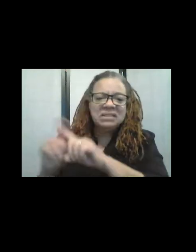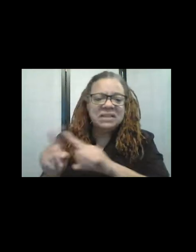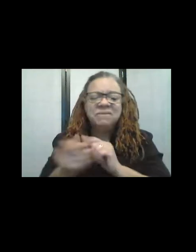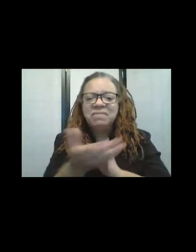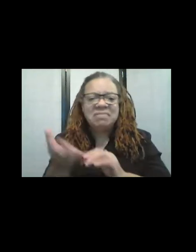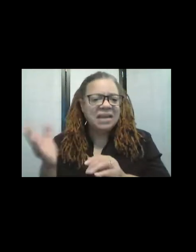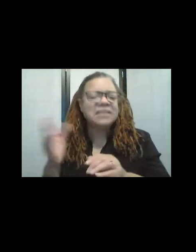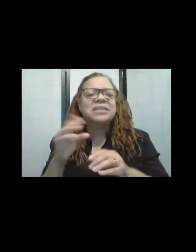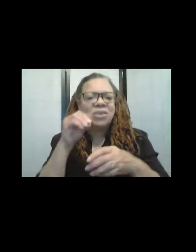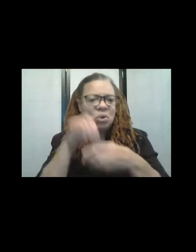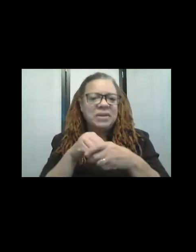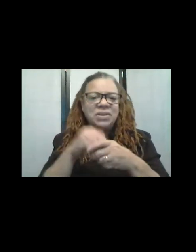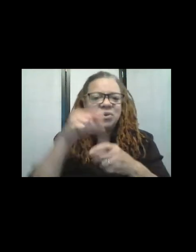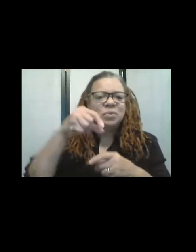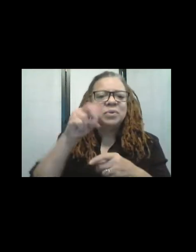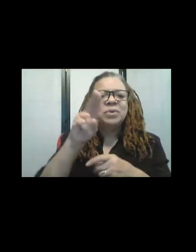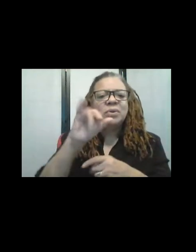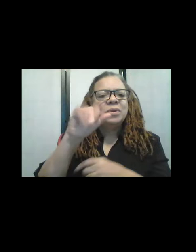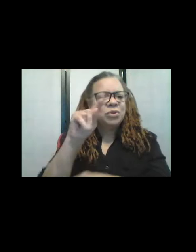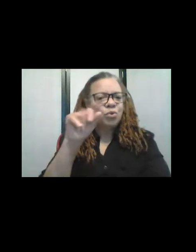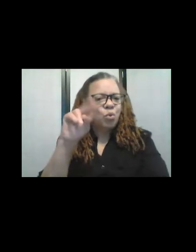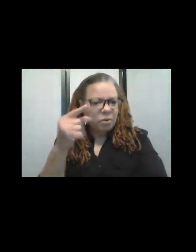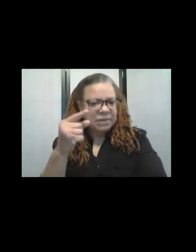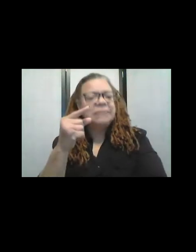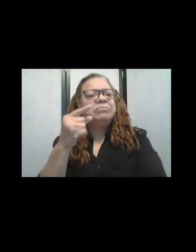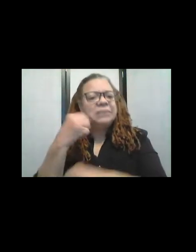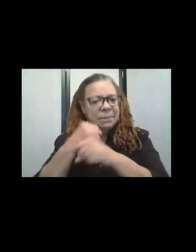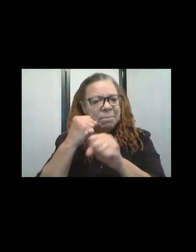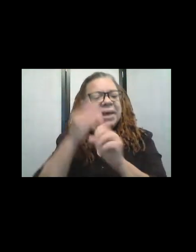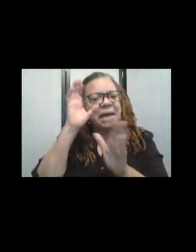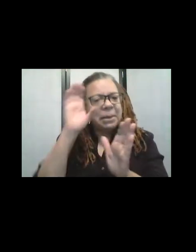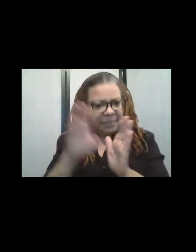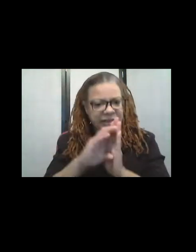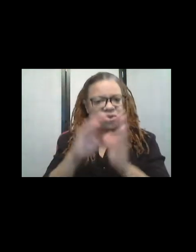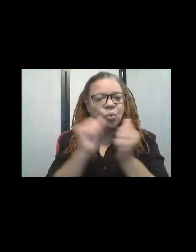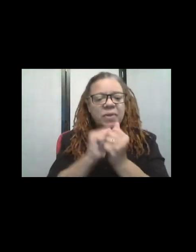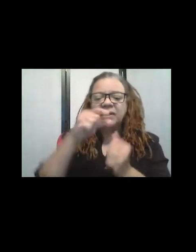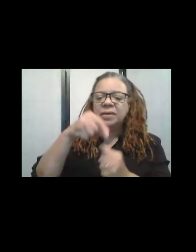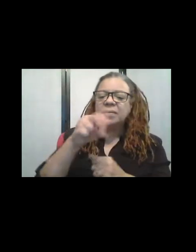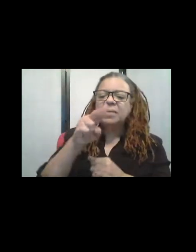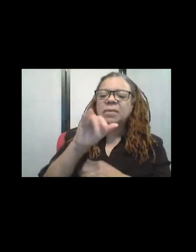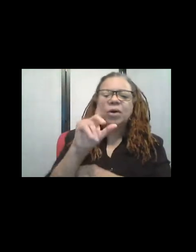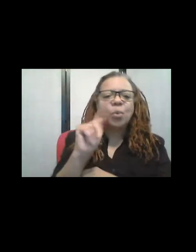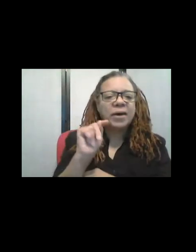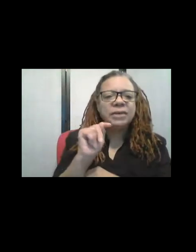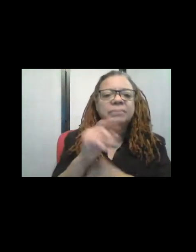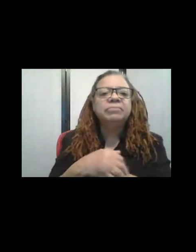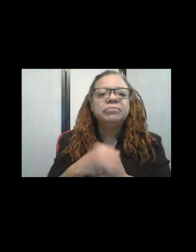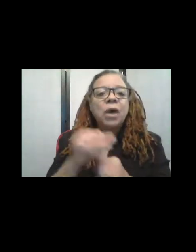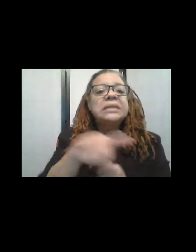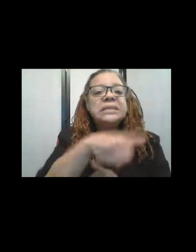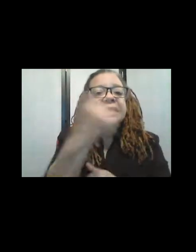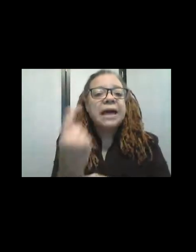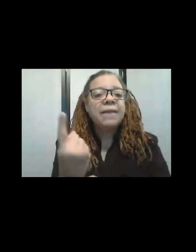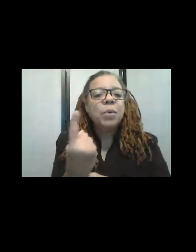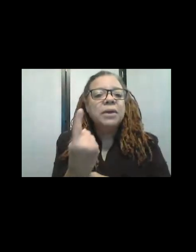into, um, building a picture with a quilt. Another cheap quilt, uh, which I did,